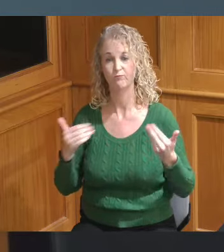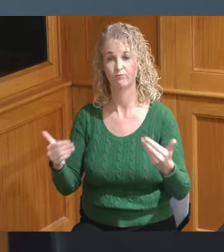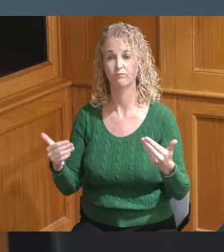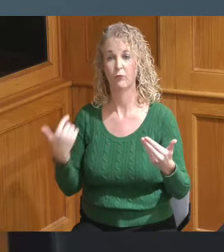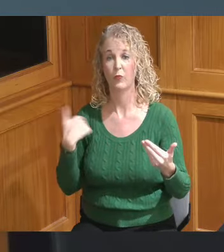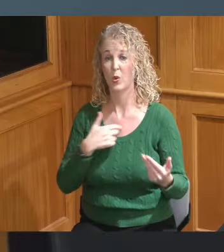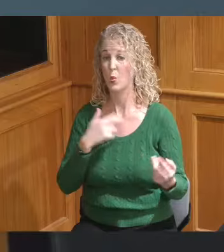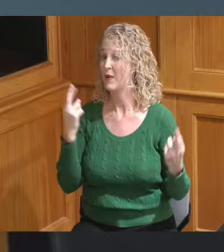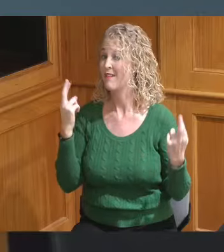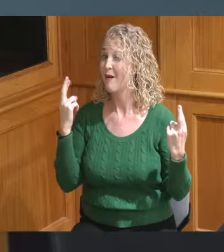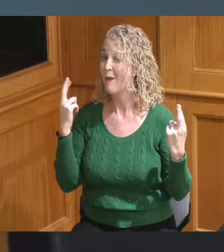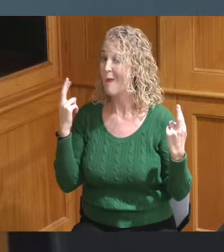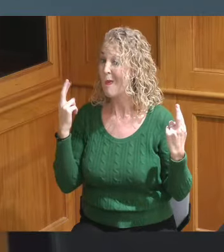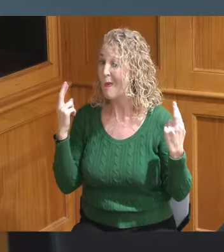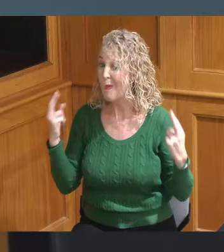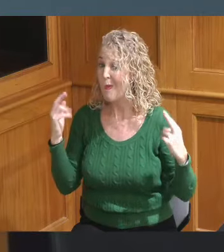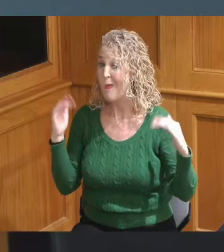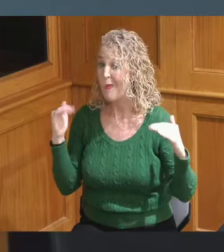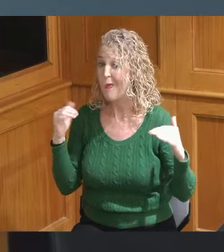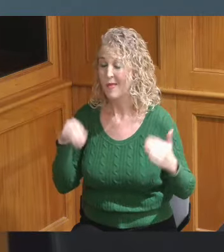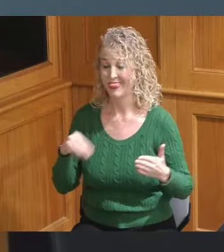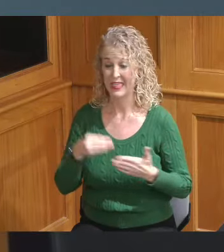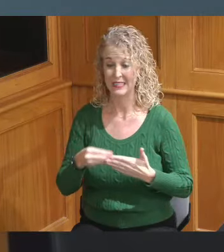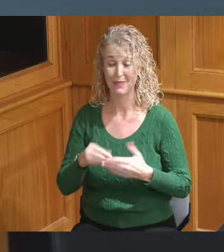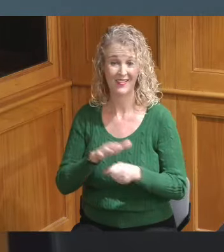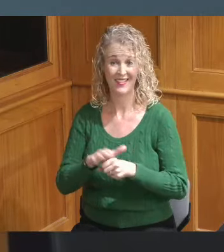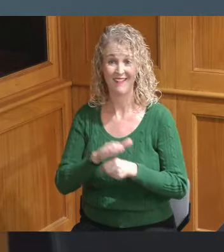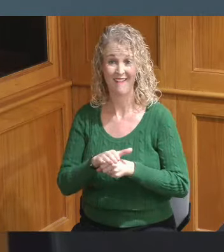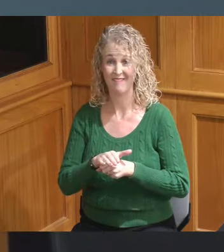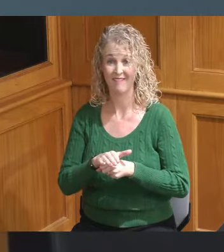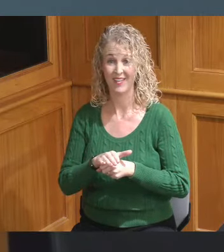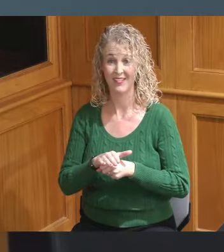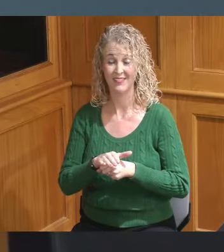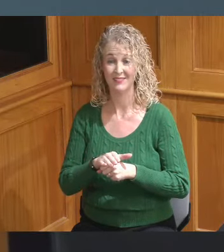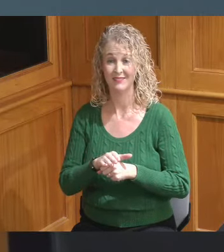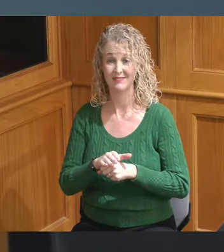will suffice and and as I said, we are not fortune tellers. We don't know what's going to